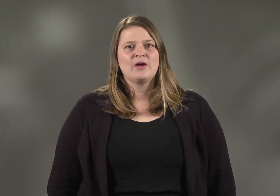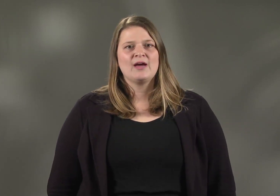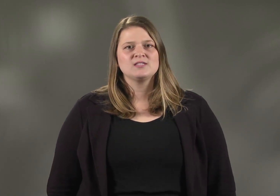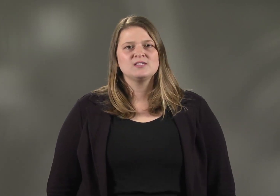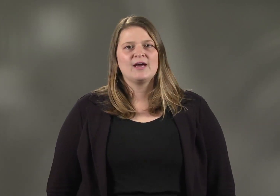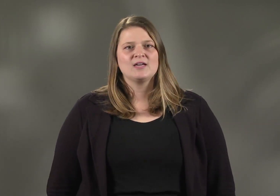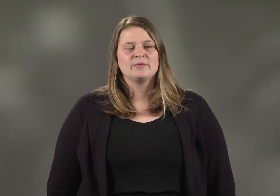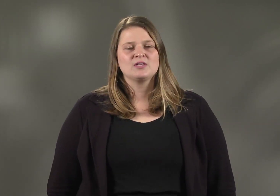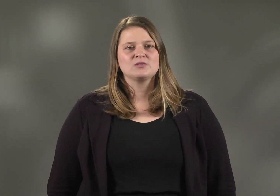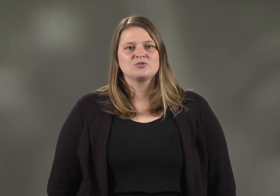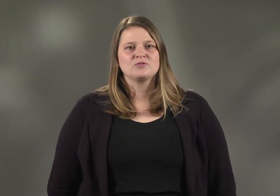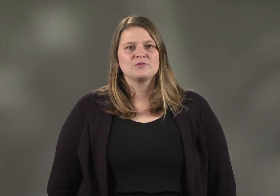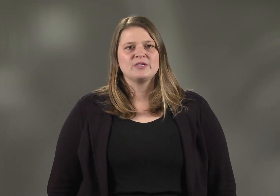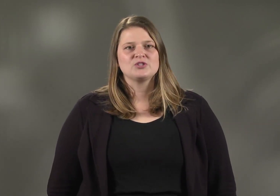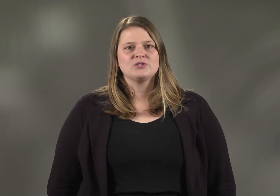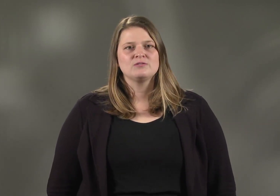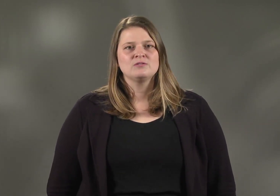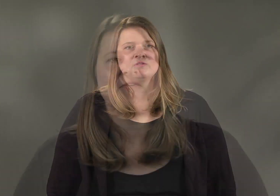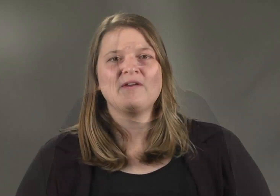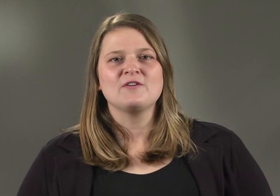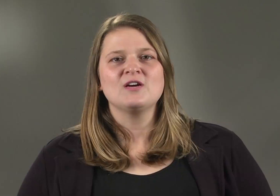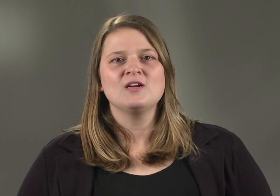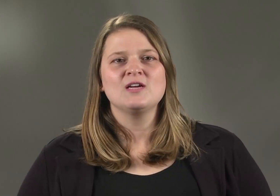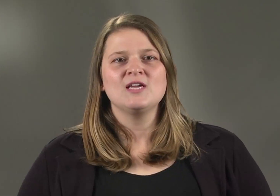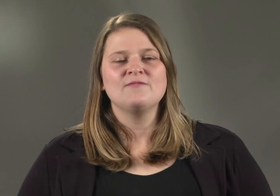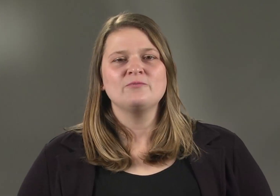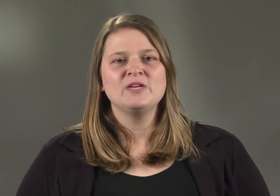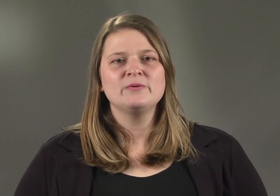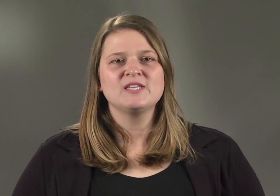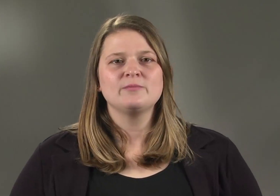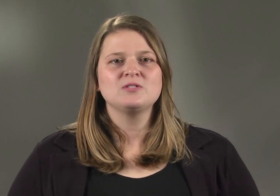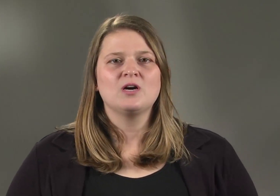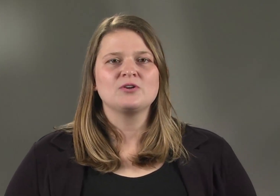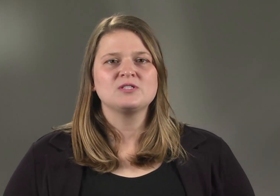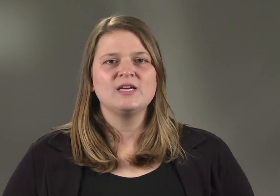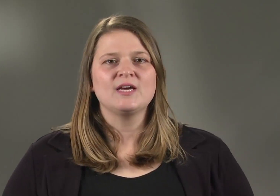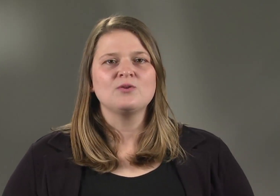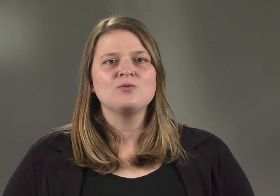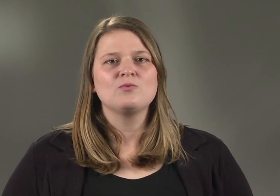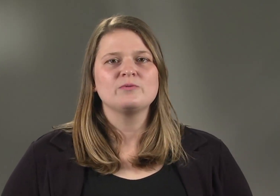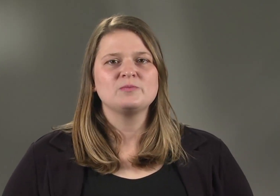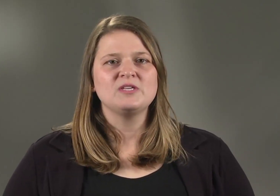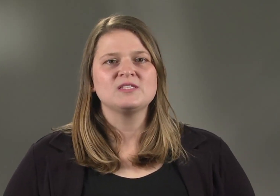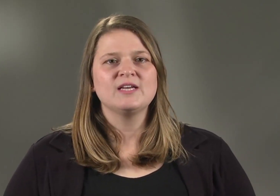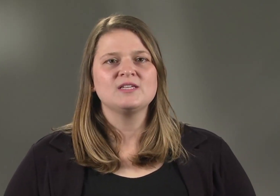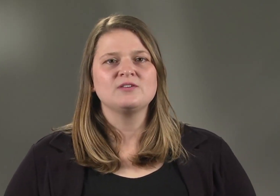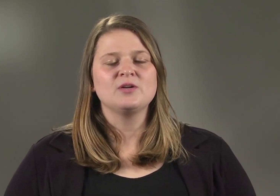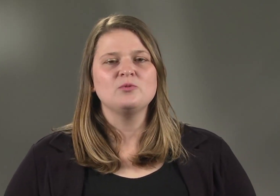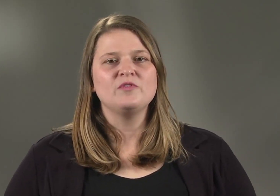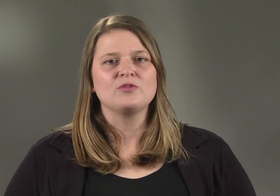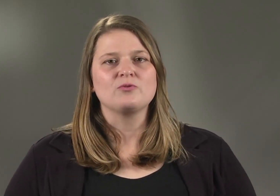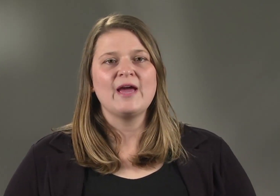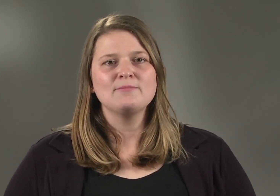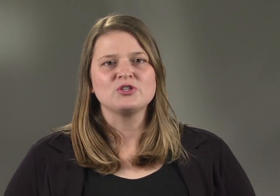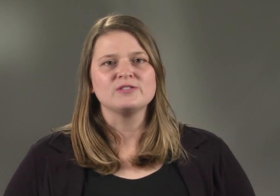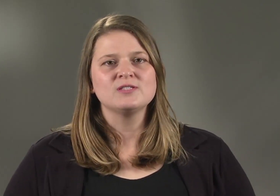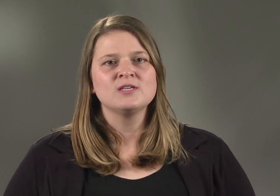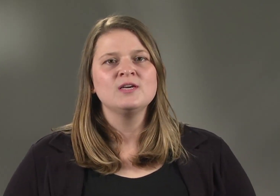to access academic and social information. However, even when he was able to understand what was being said during a movie through captions,